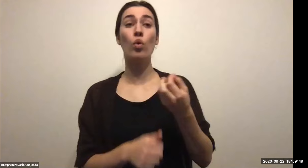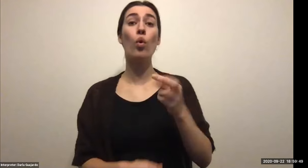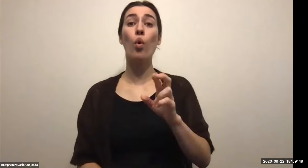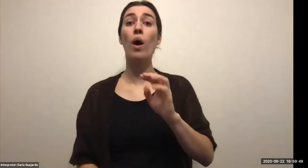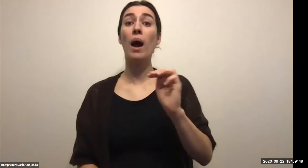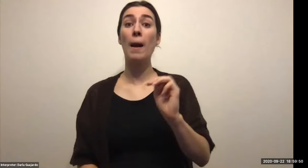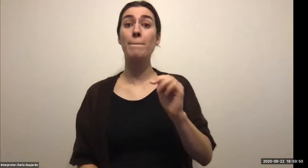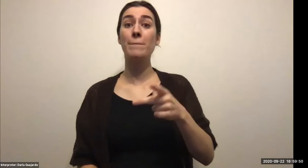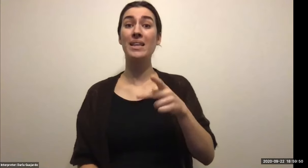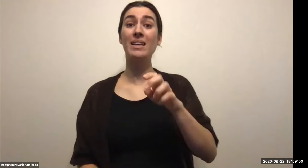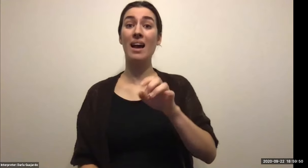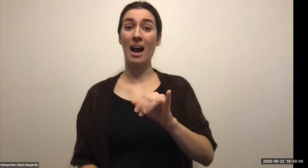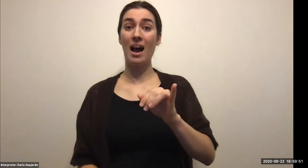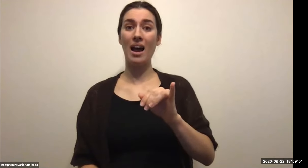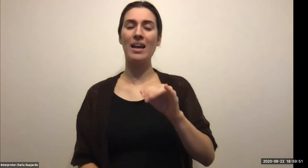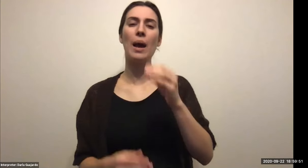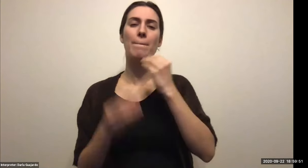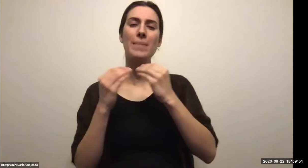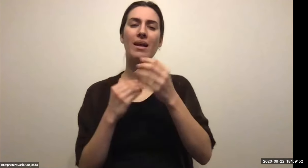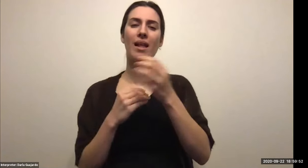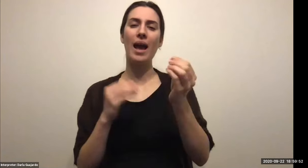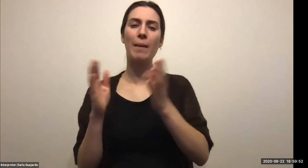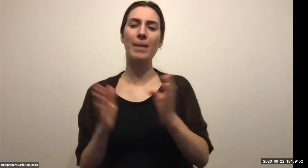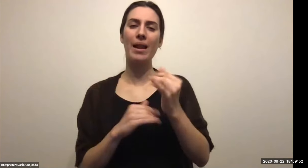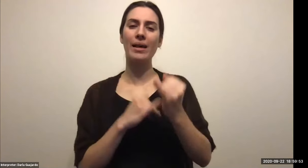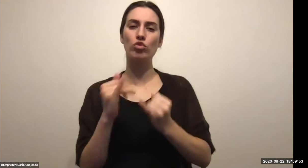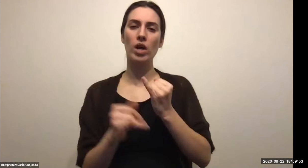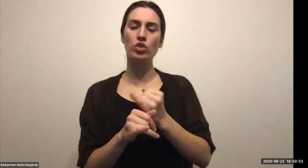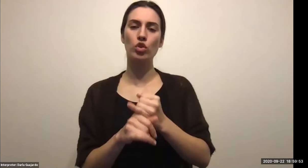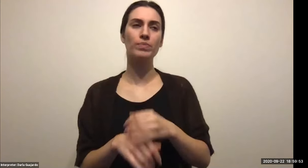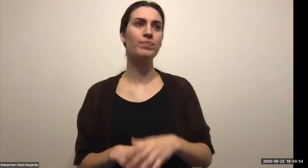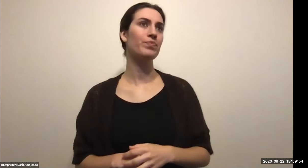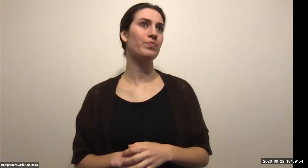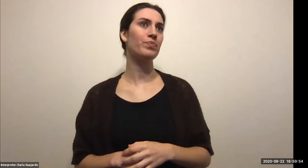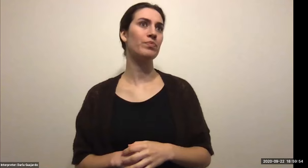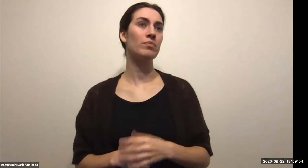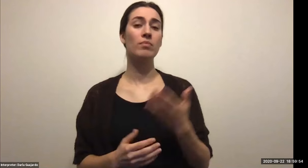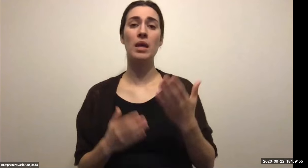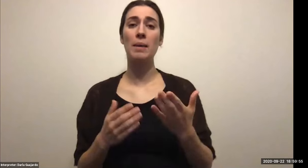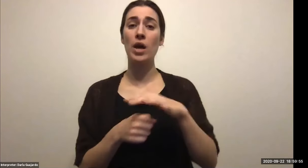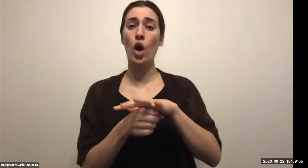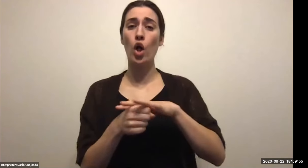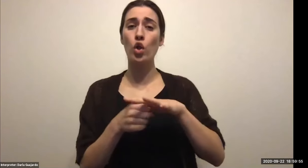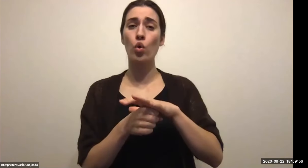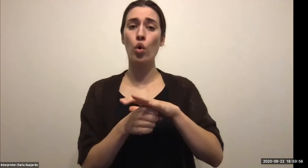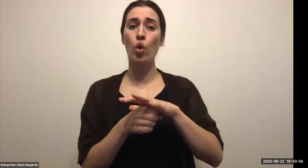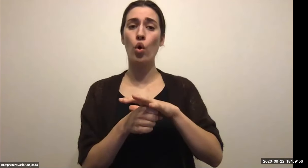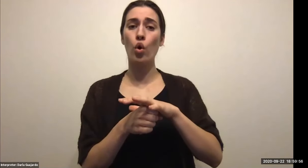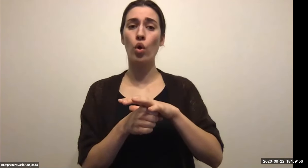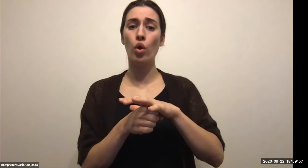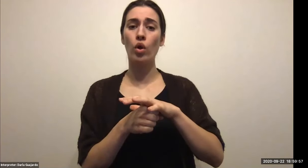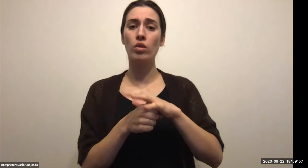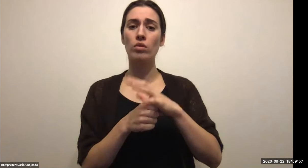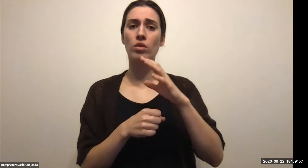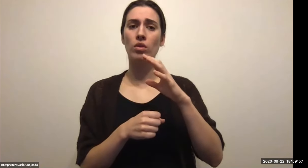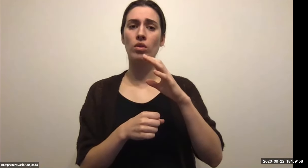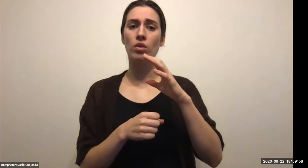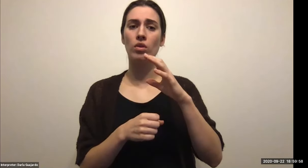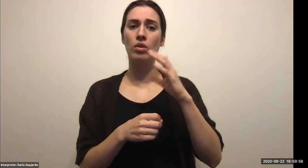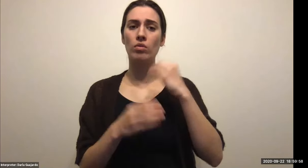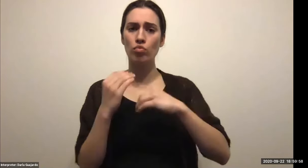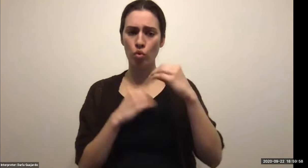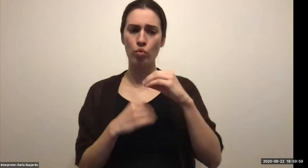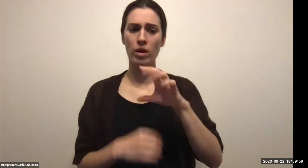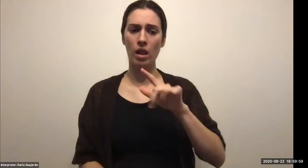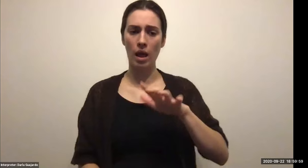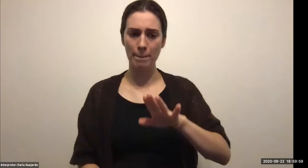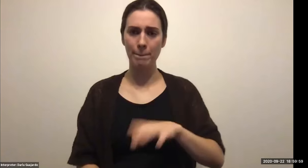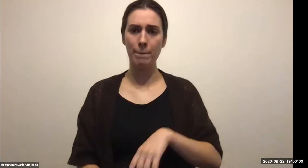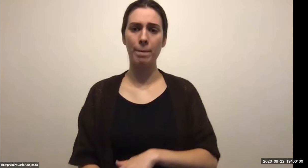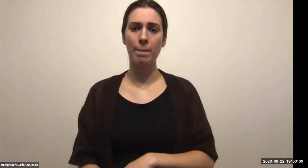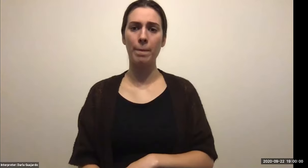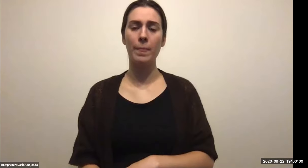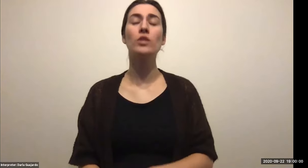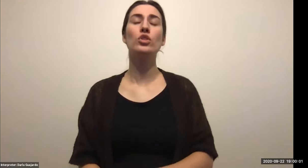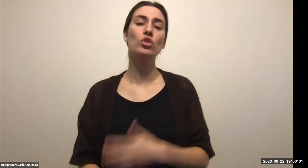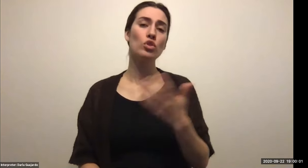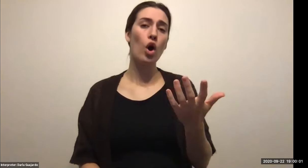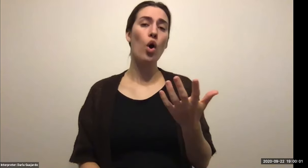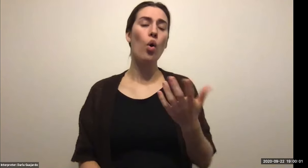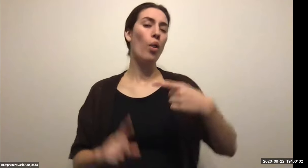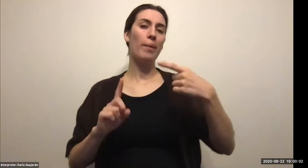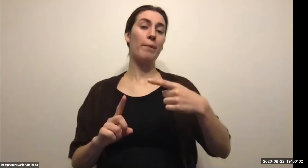Keith Wolling: And decide which management companies, you want to follow because they have newsletters. So Amanda. If you're in the hotel industry, you could take the top 1500 companies, sign up for the newsletter and then you can check and see what kind of jobs, they have to offer.